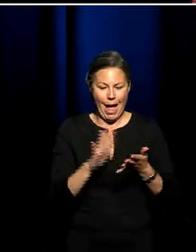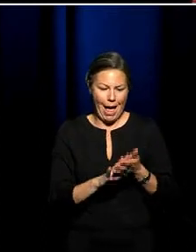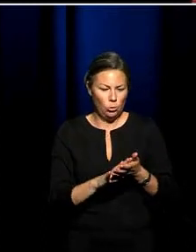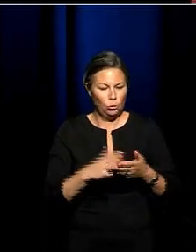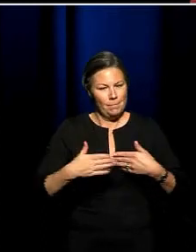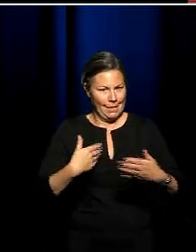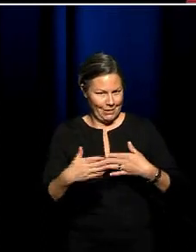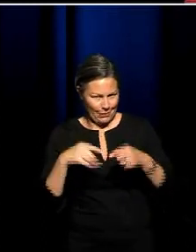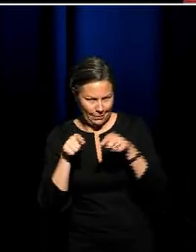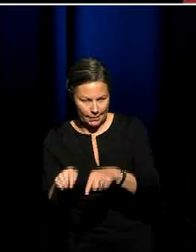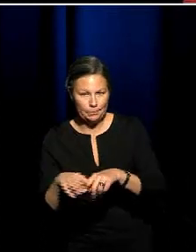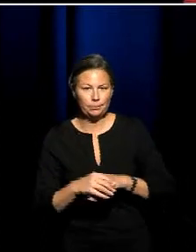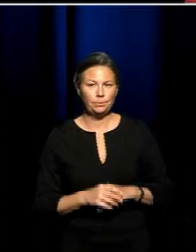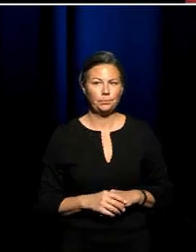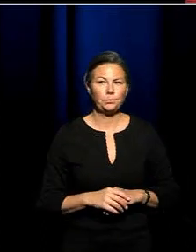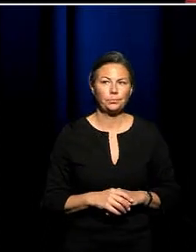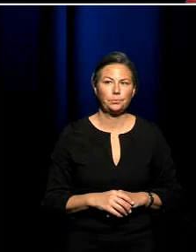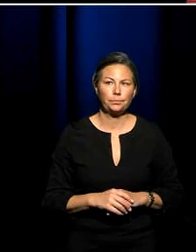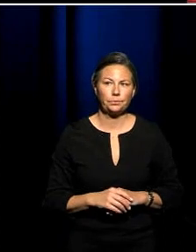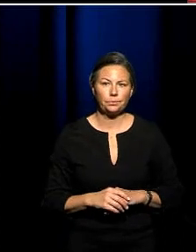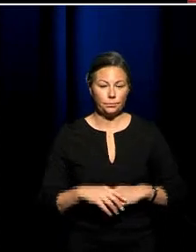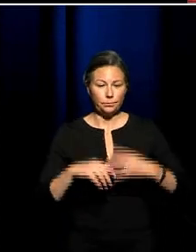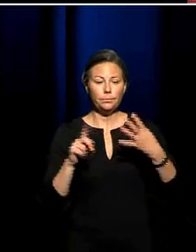Chair of a multi-member Royal Commission must determine which Commissioners are